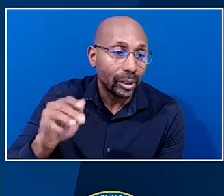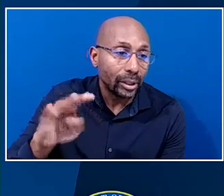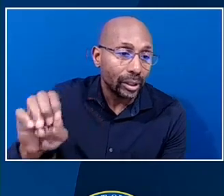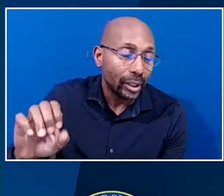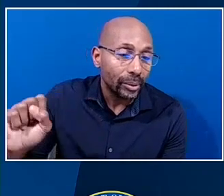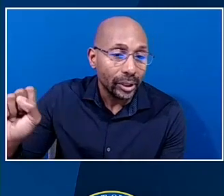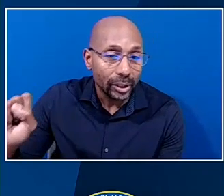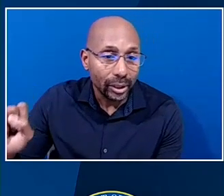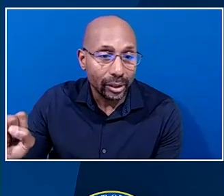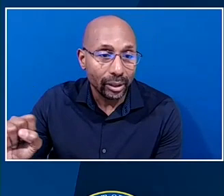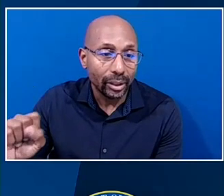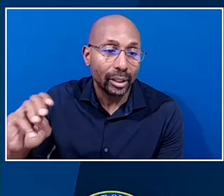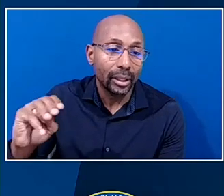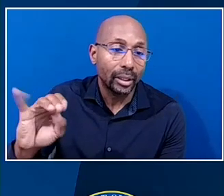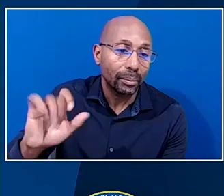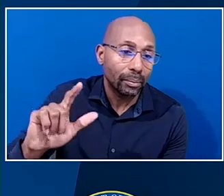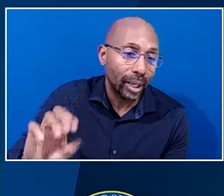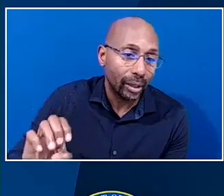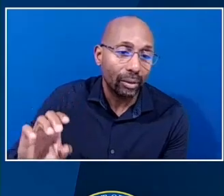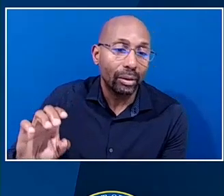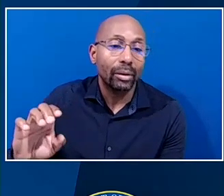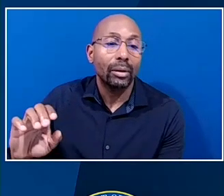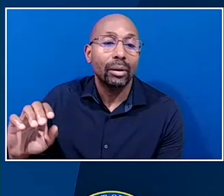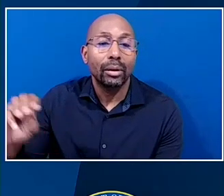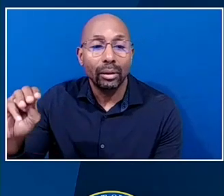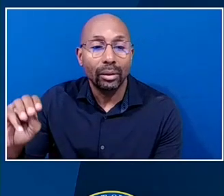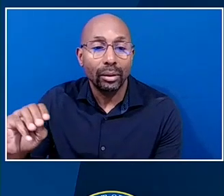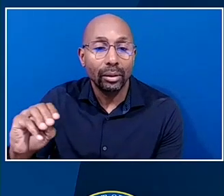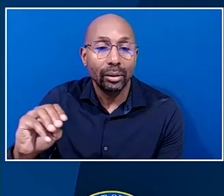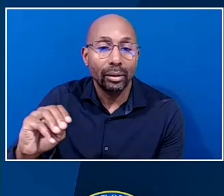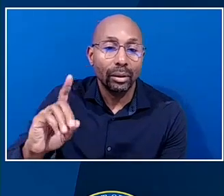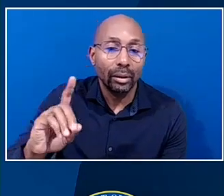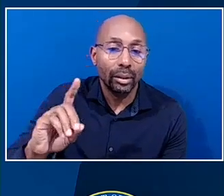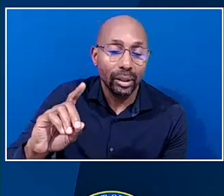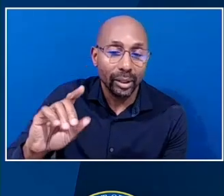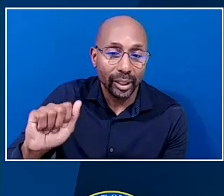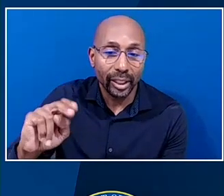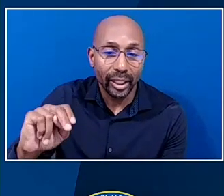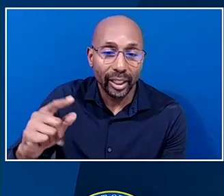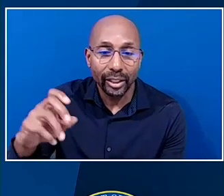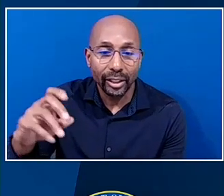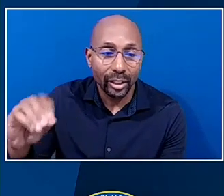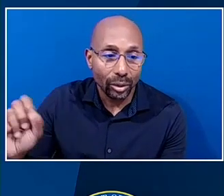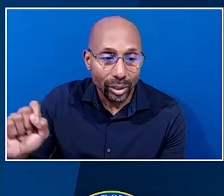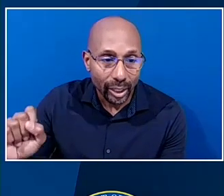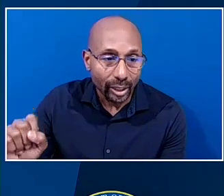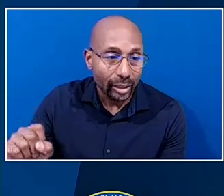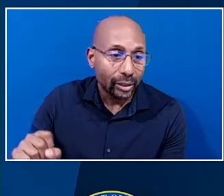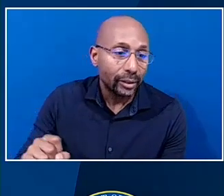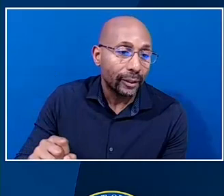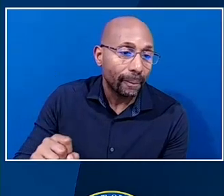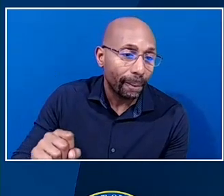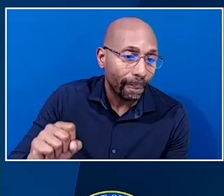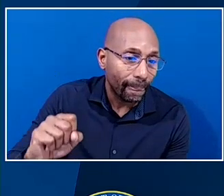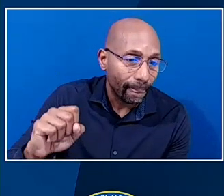Sands, DC, Joe Weglarz, Michael Cioce,